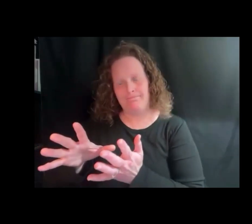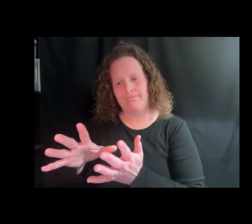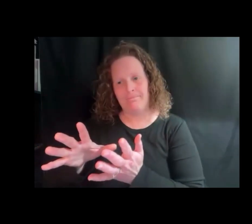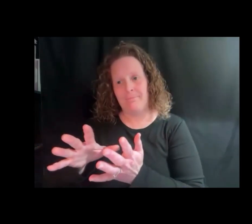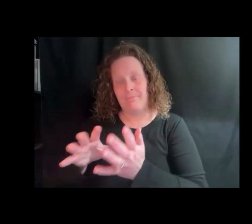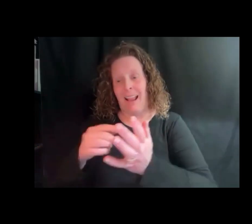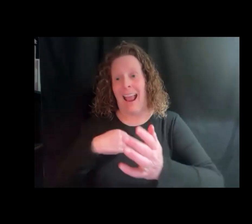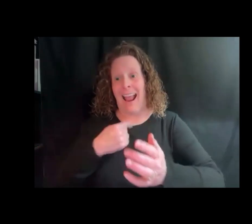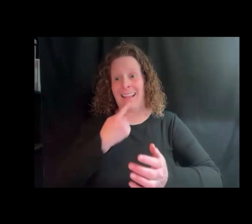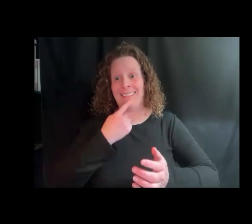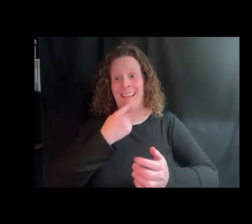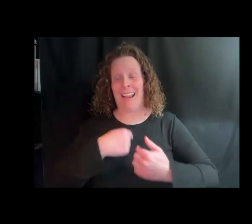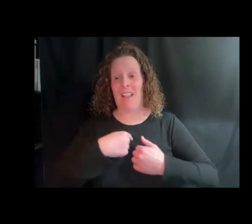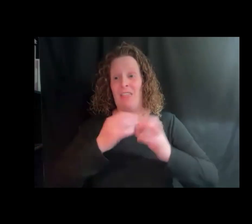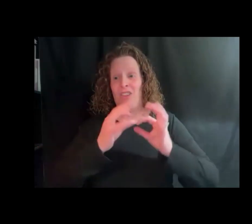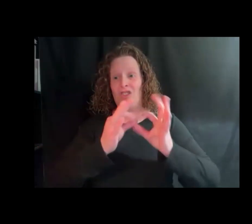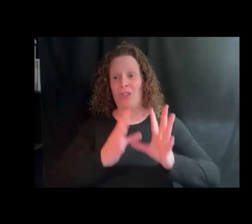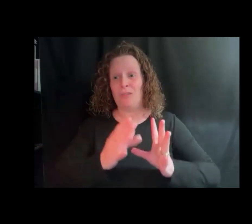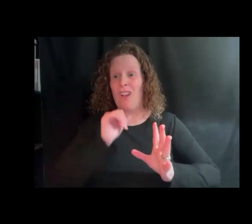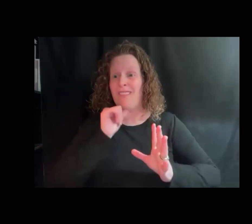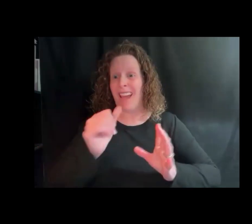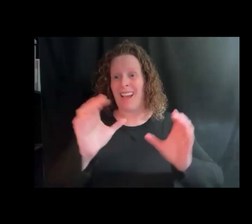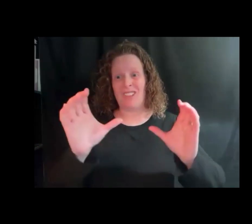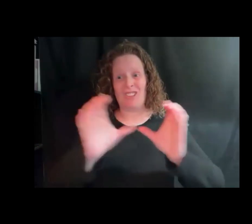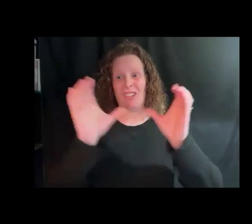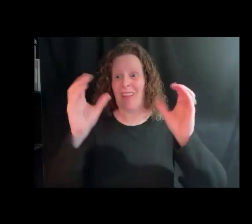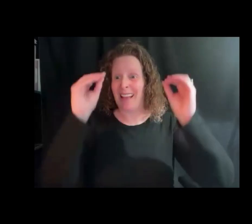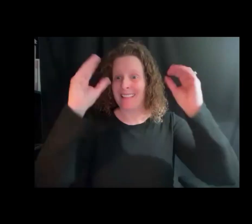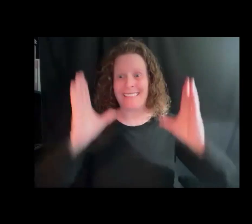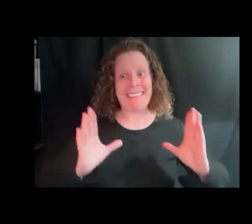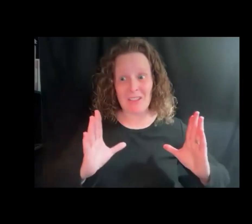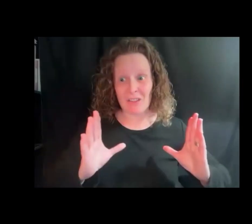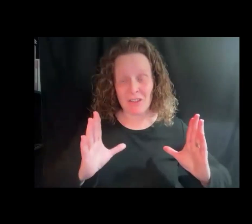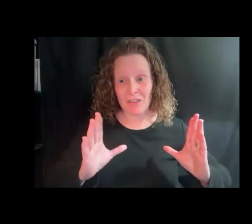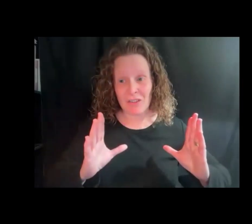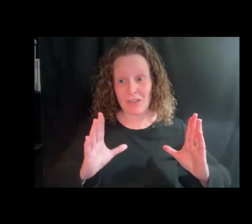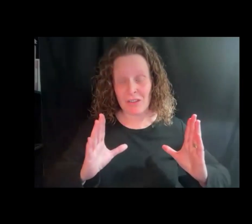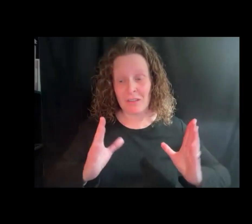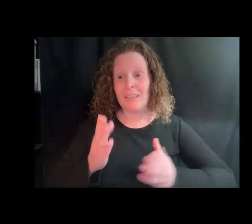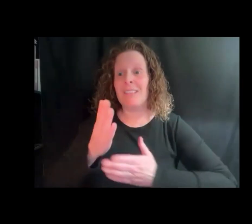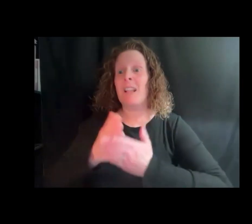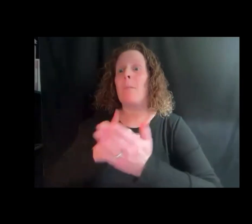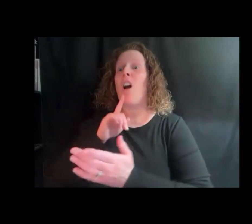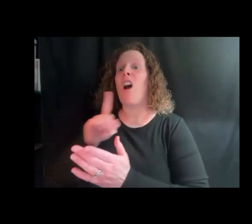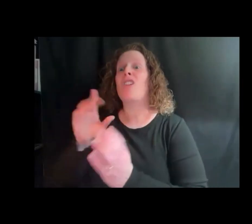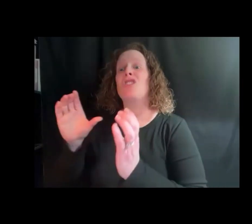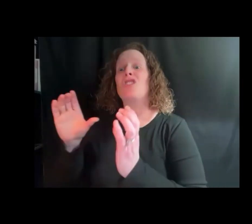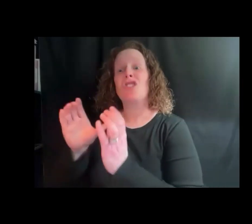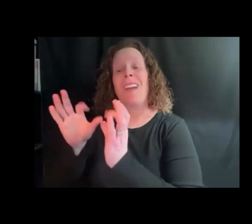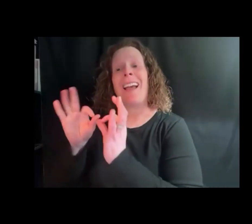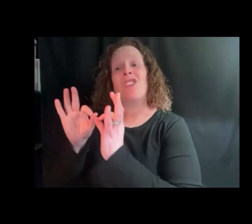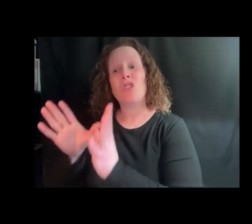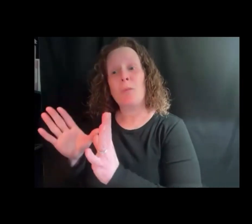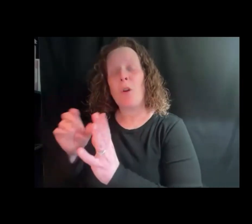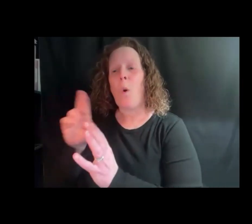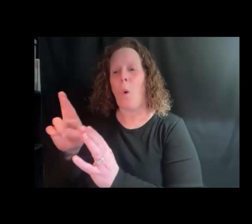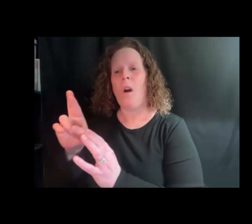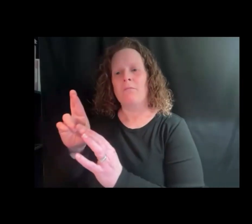Don't expect the interpreter to educate these students. The interpreters are not certified teachers right?